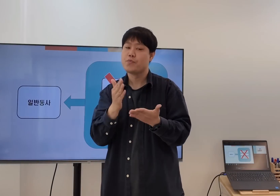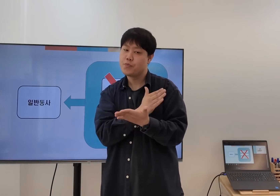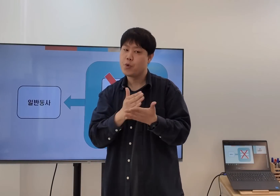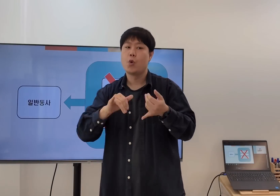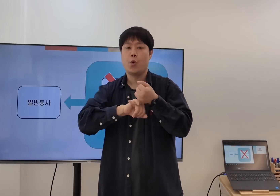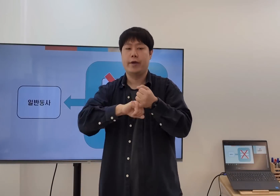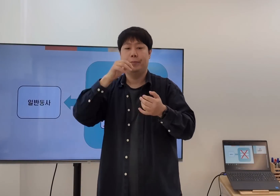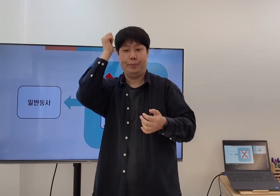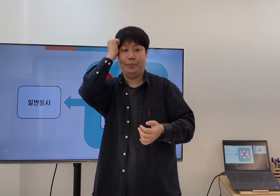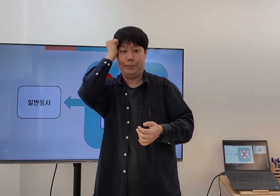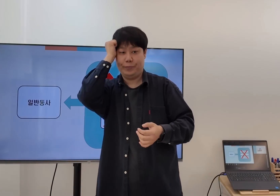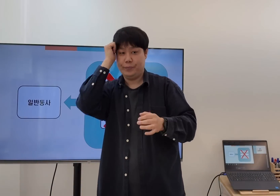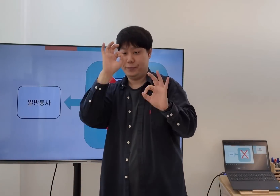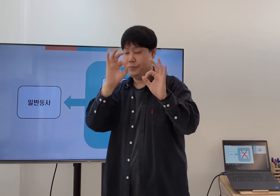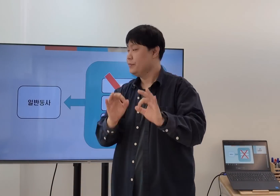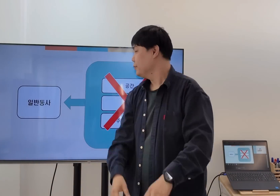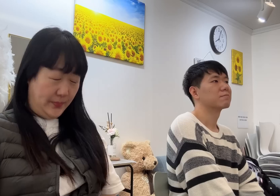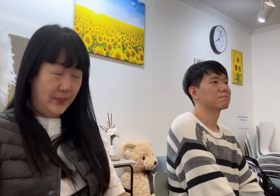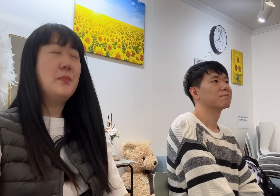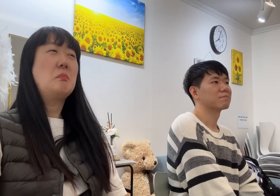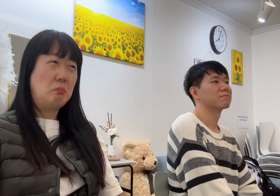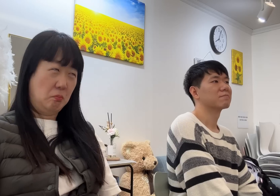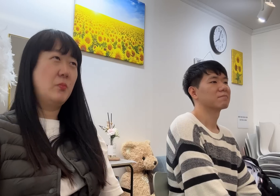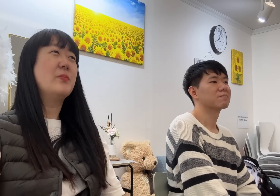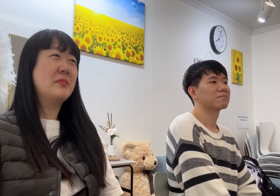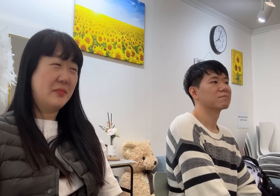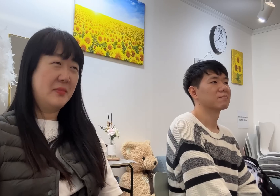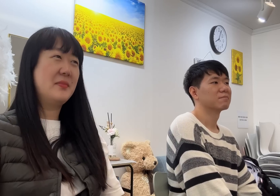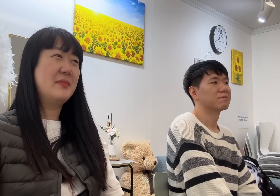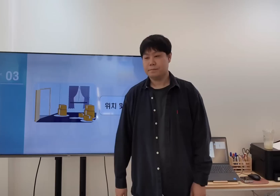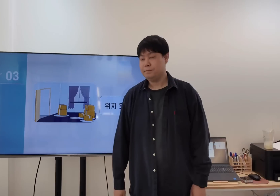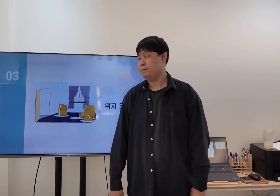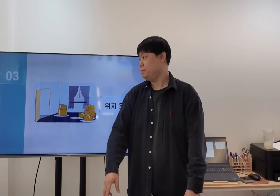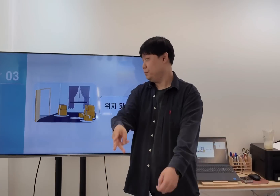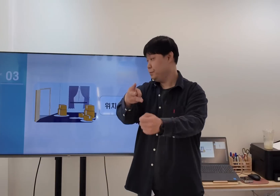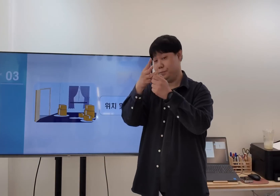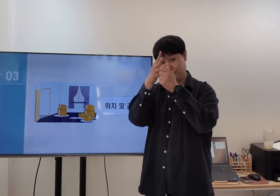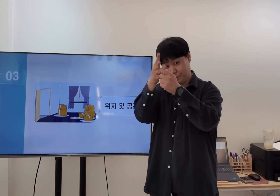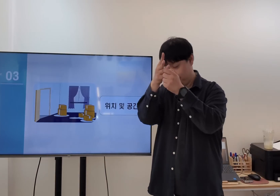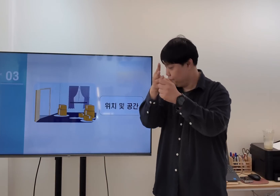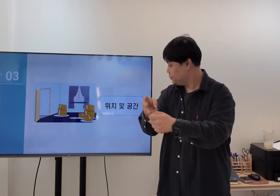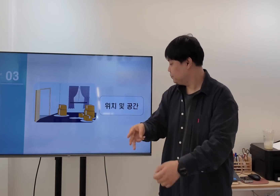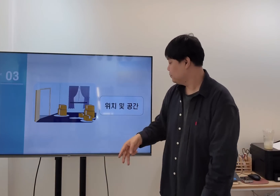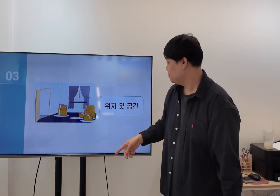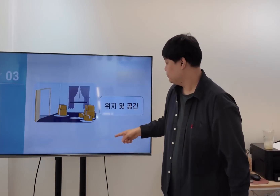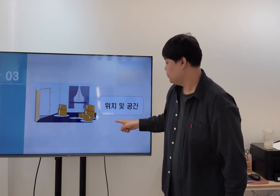whether the two people are related or not. yes! Third